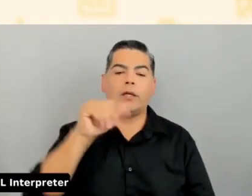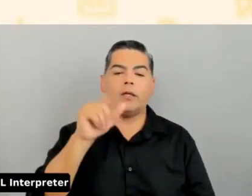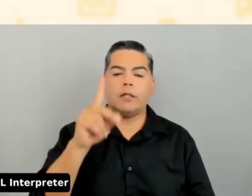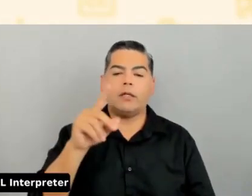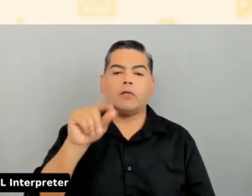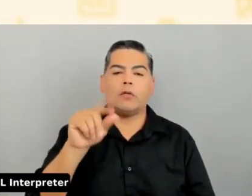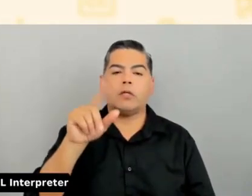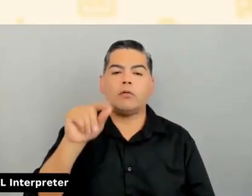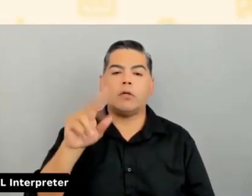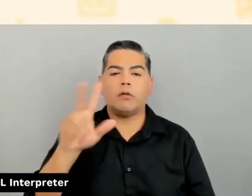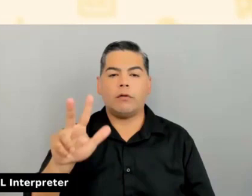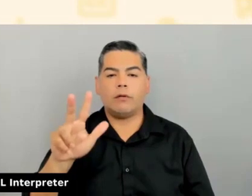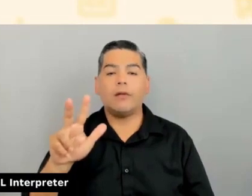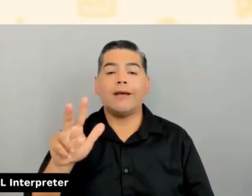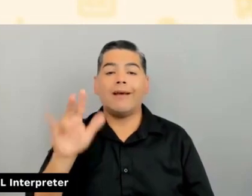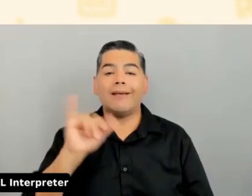We would also appreciate it if you go